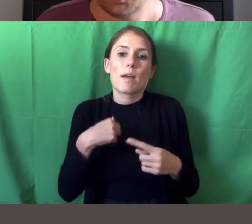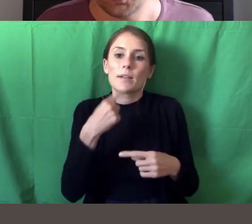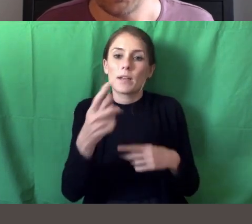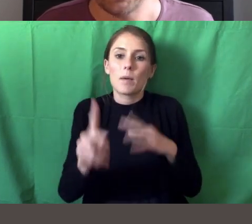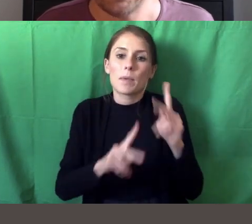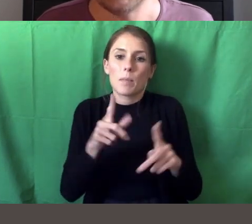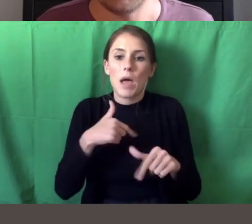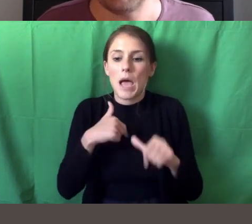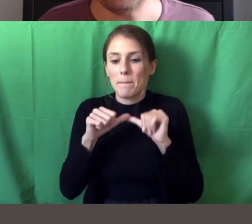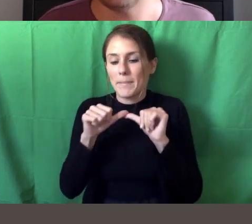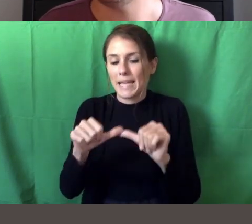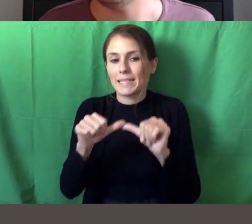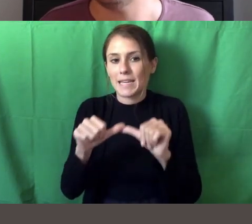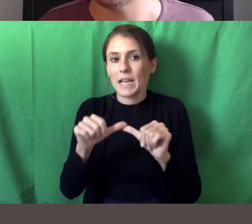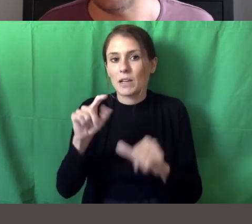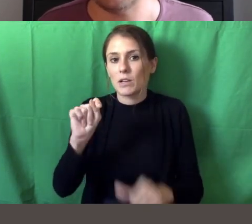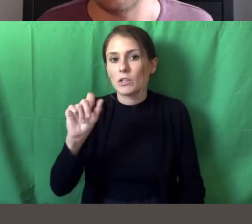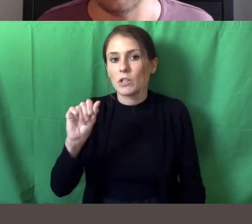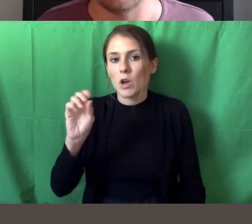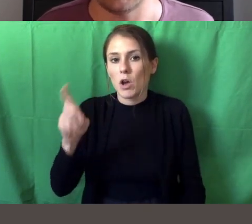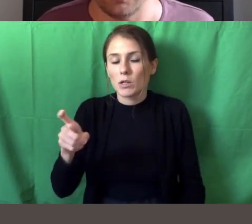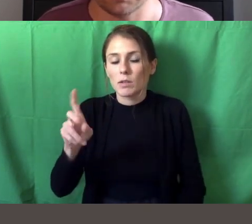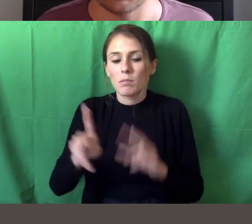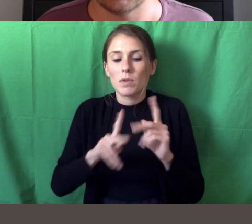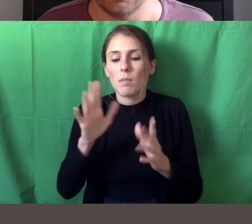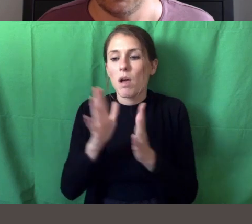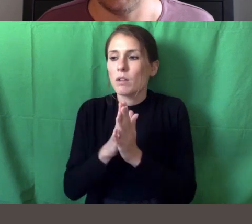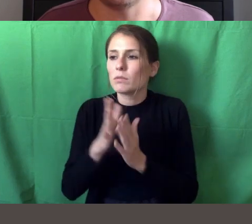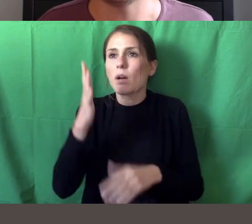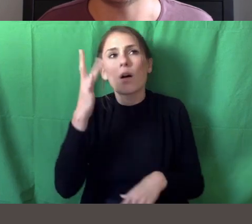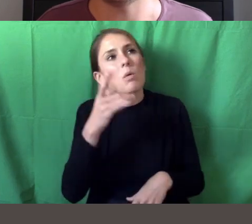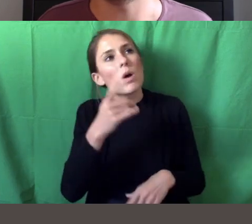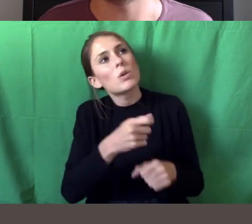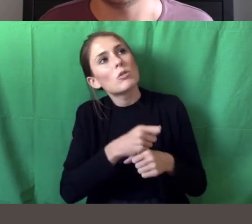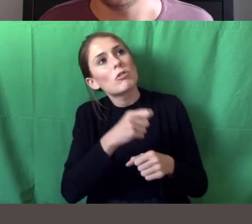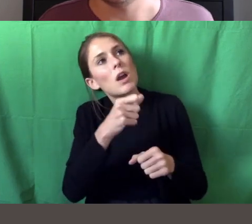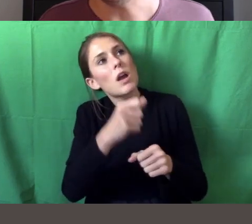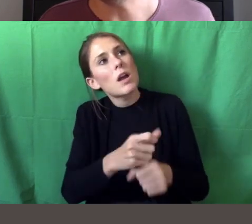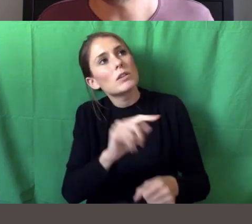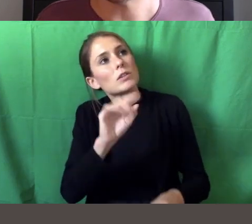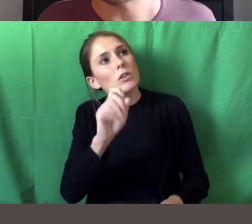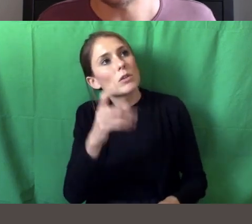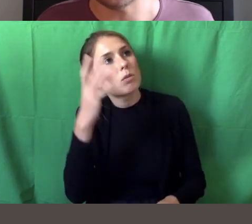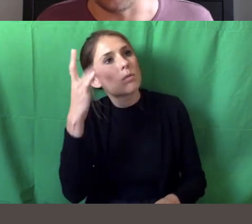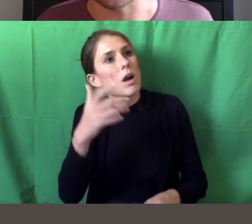in it. That's fine. So when I tell people that I'm the maintainer of tox, I often get